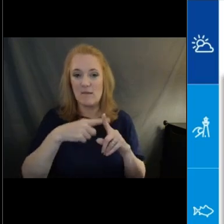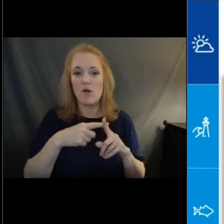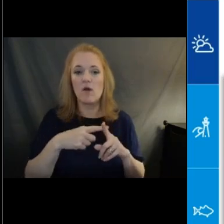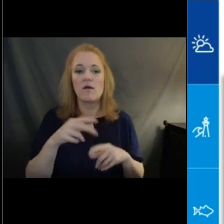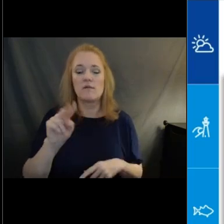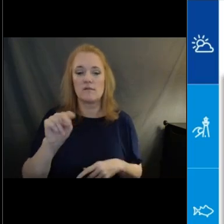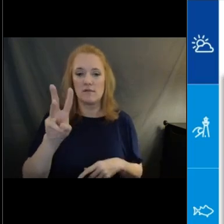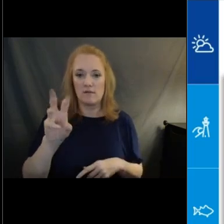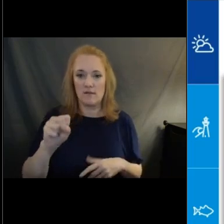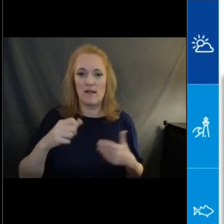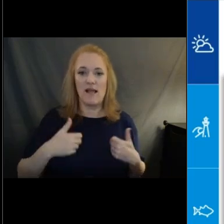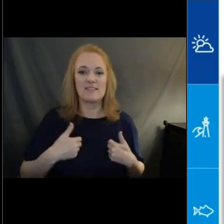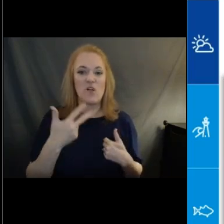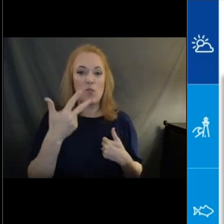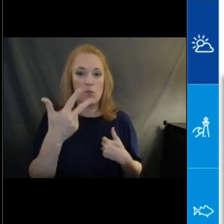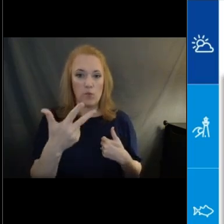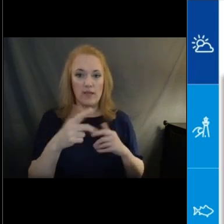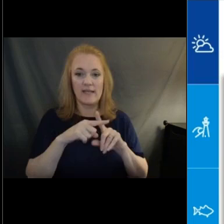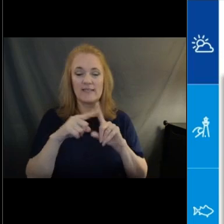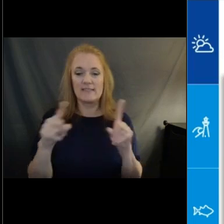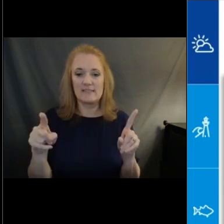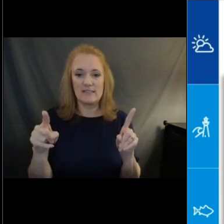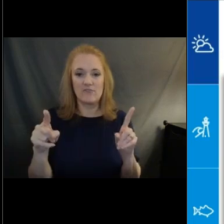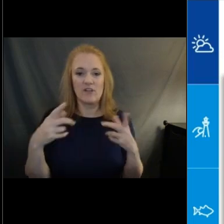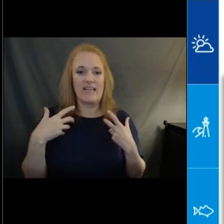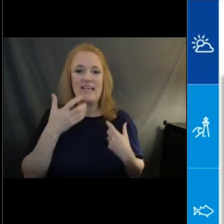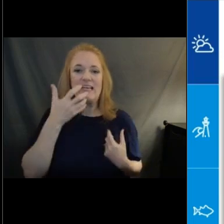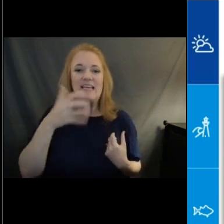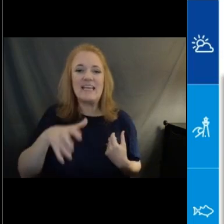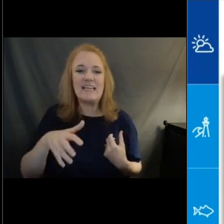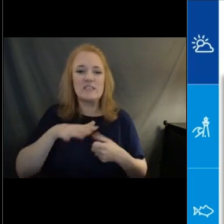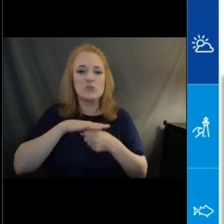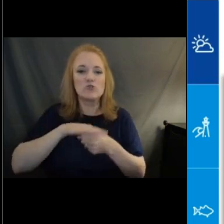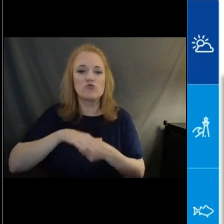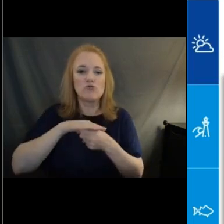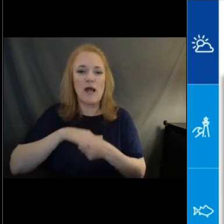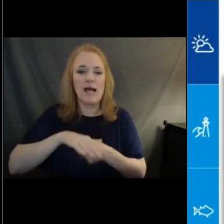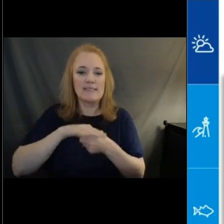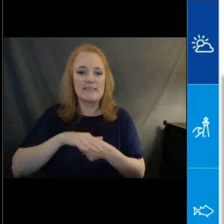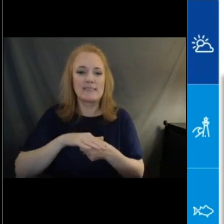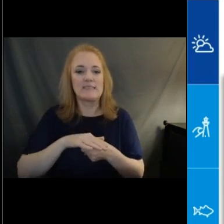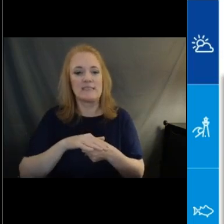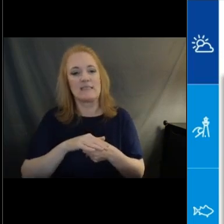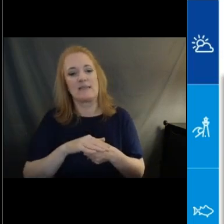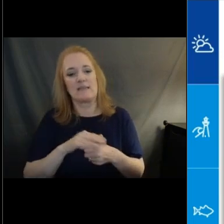three different heat stress indicators to help communicate the impact that heat can